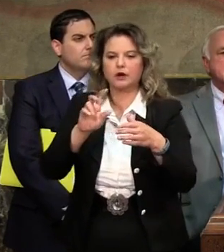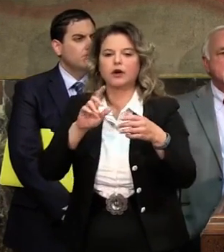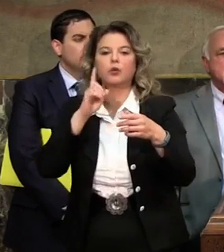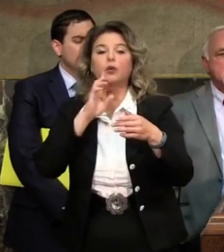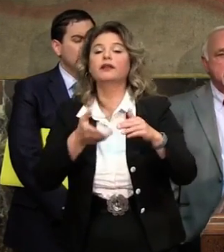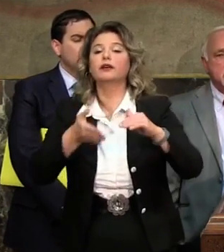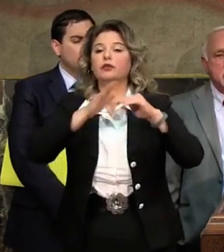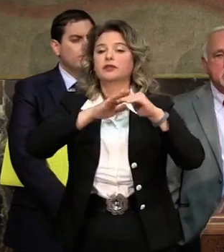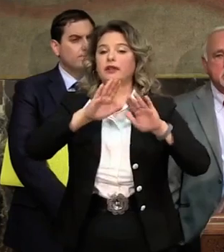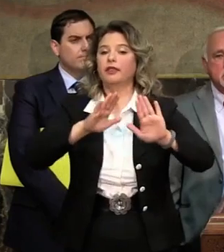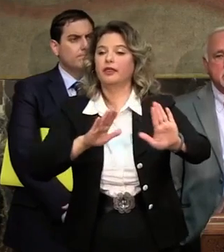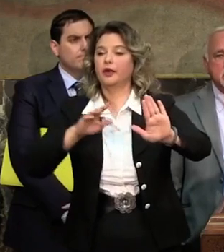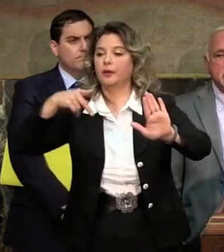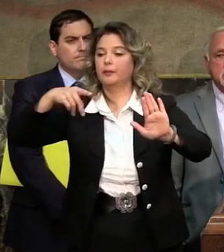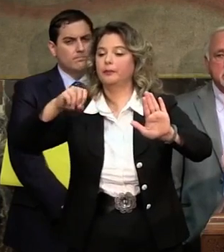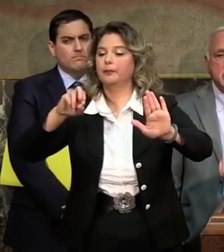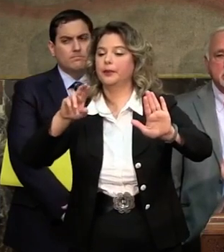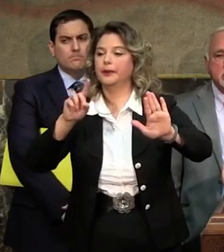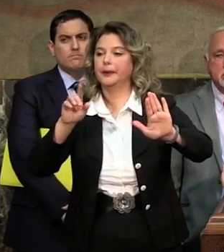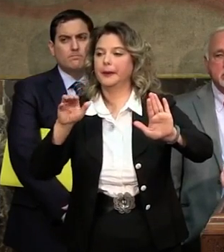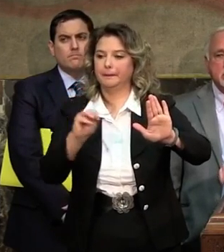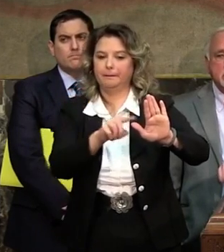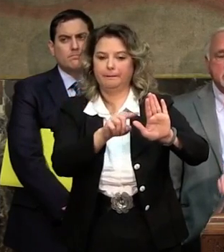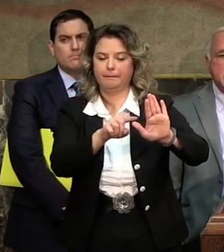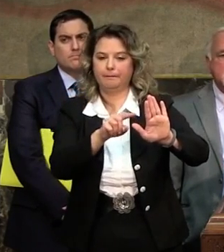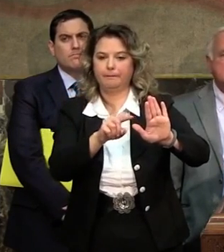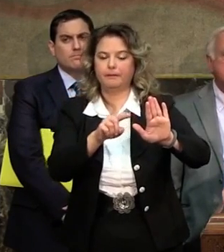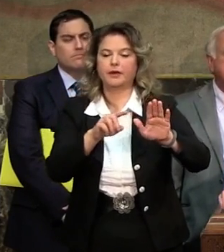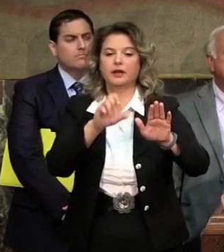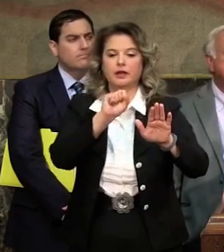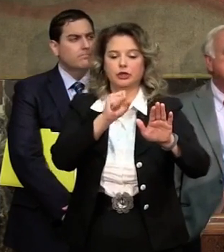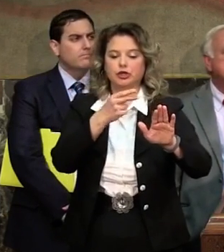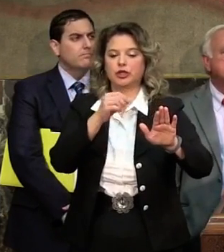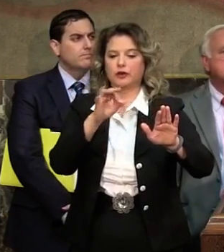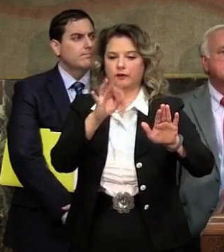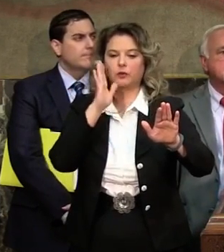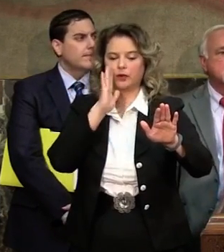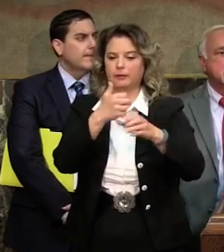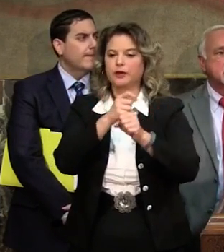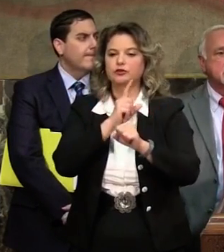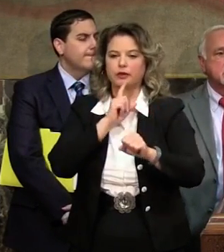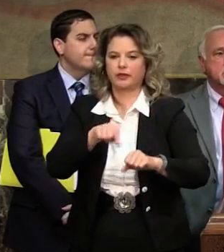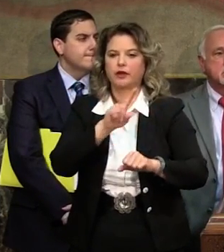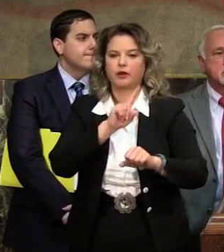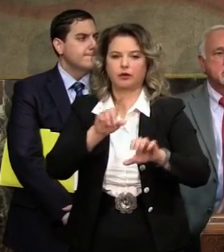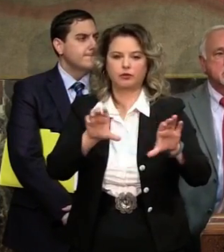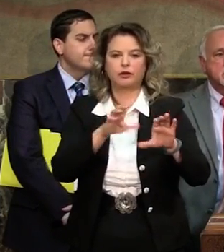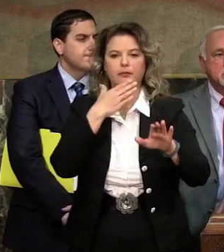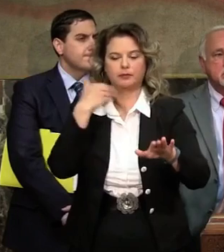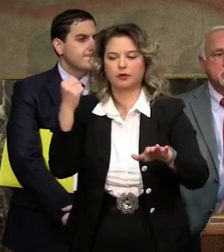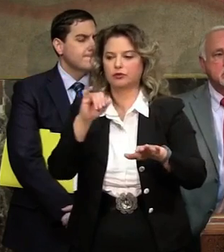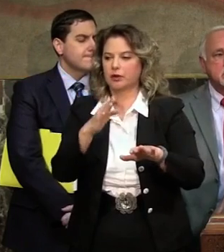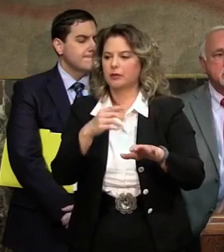for which the sheriff's are going to make sure that they are doing a better job and so when we talk about sheriff's